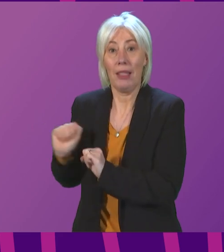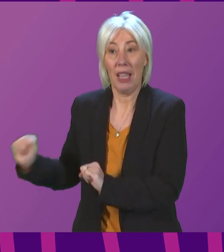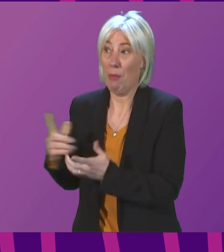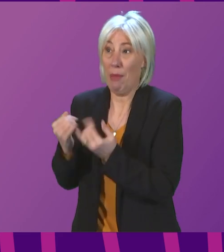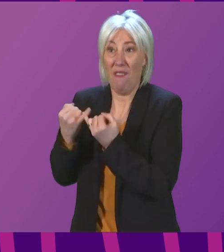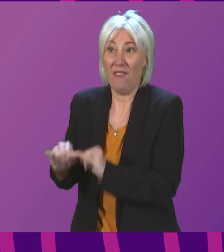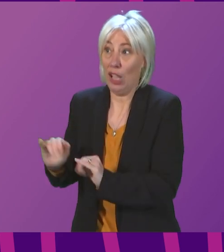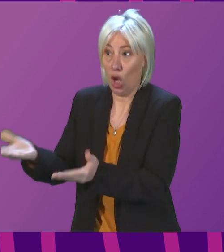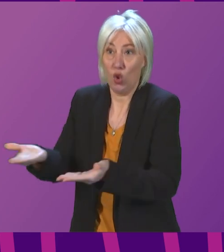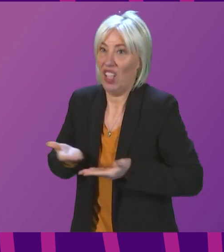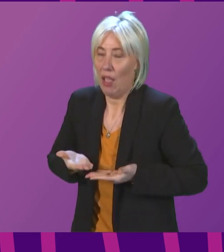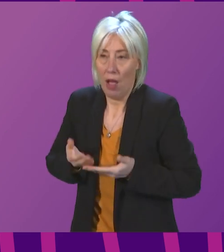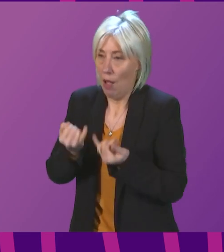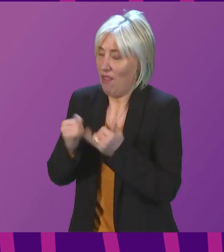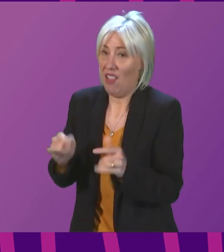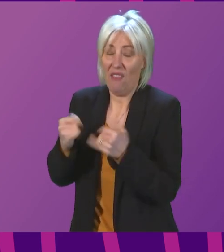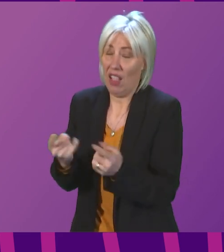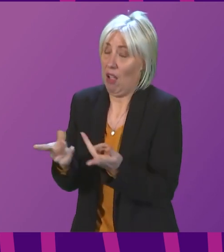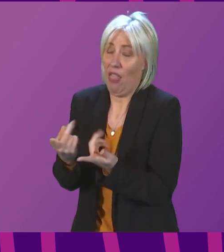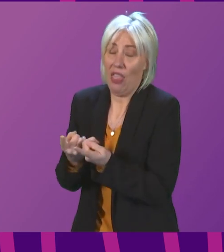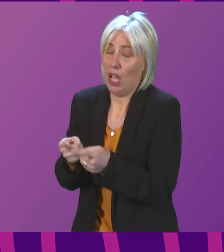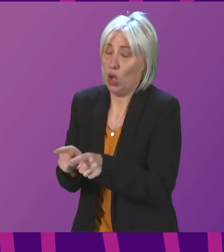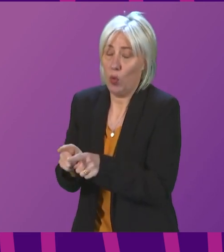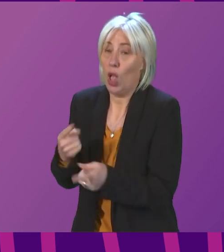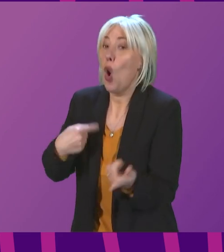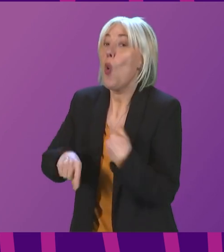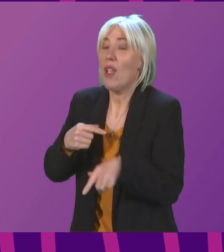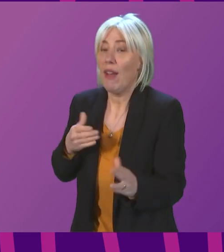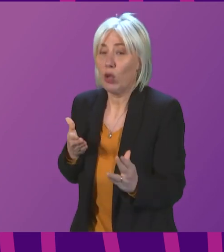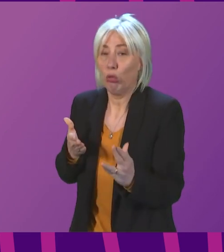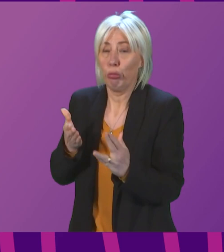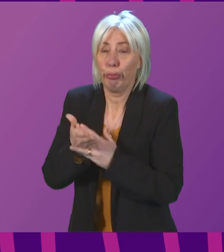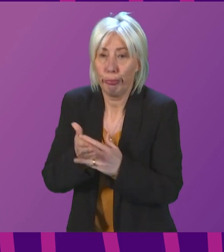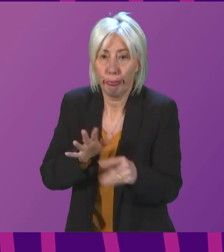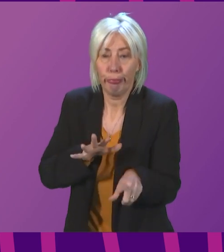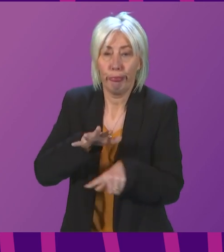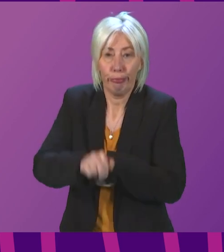failure to deliver on many other things, we have had to step in and make a difference.